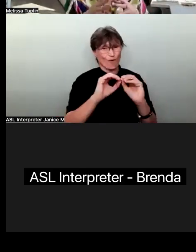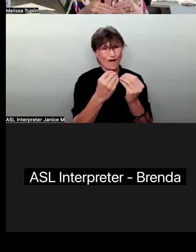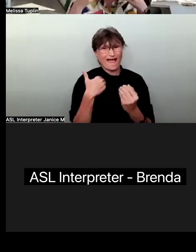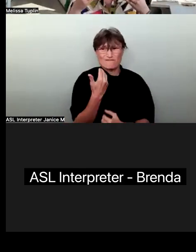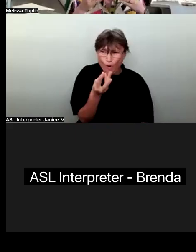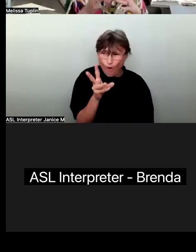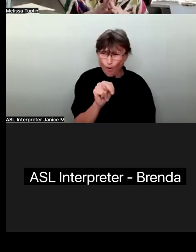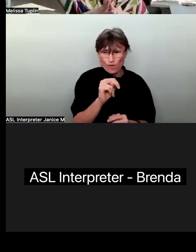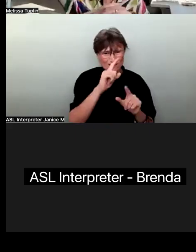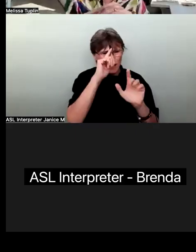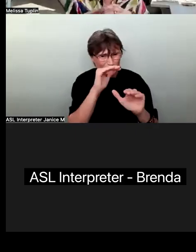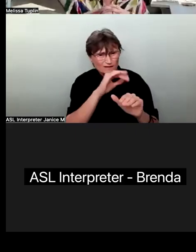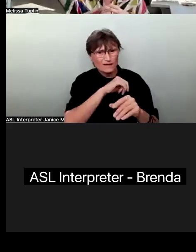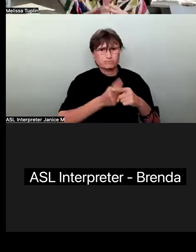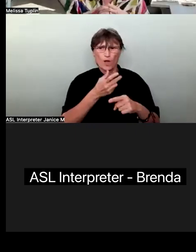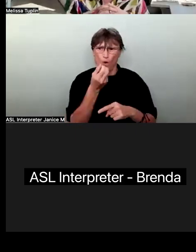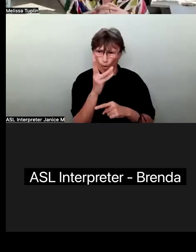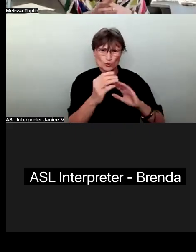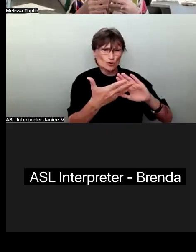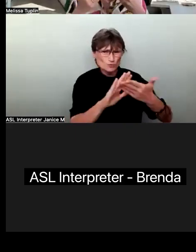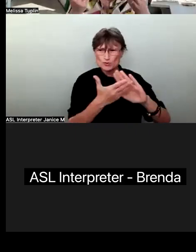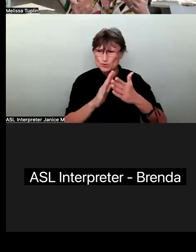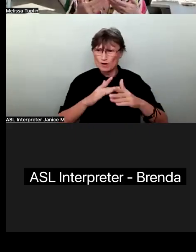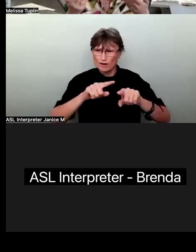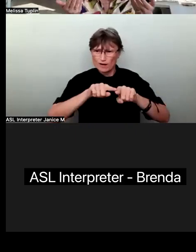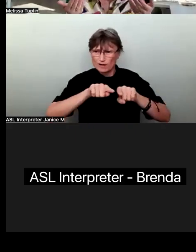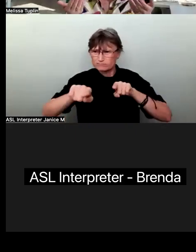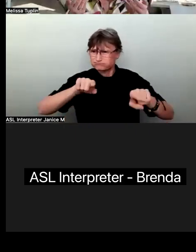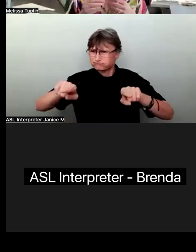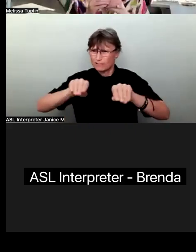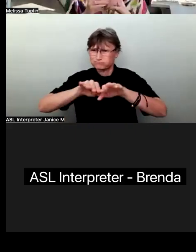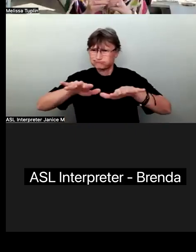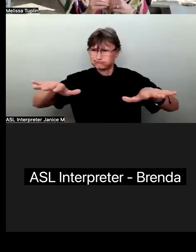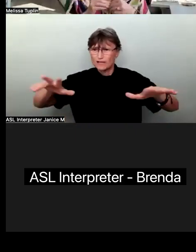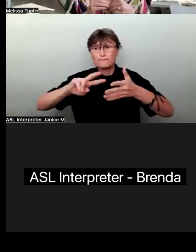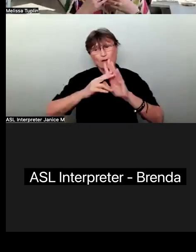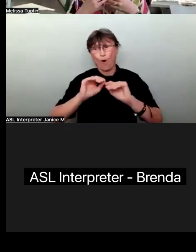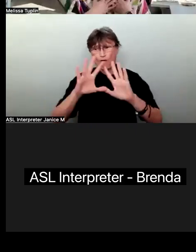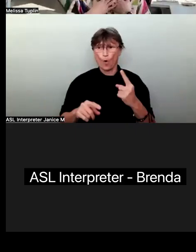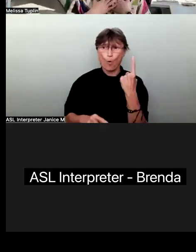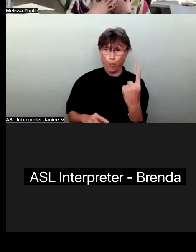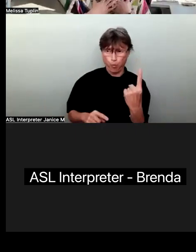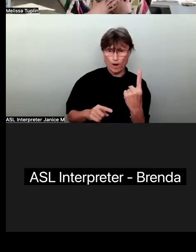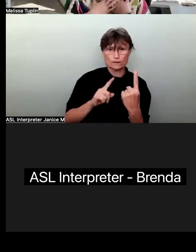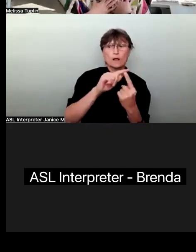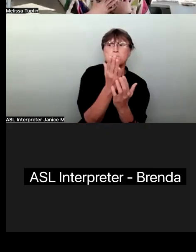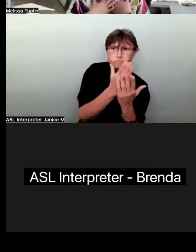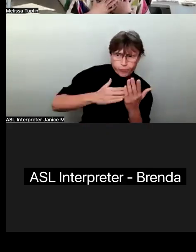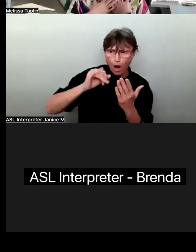and that diverse and inclusive ecosystem is the sum of its parts. It's CADA’s responsibility to